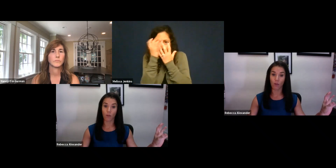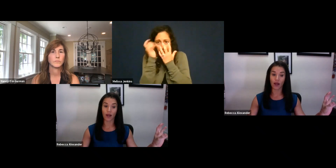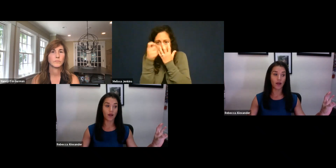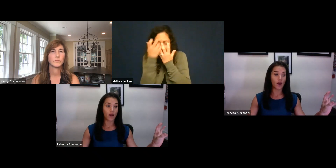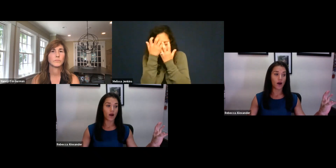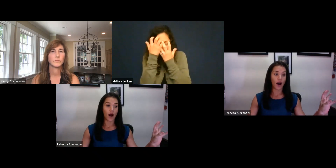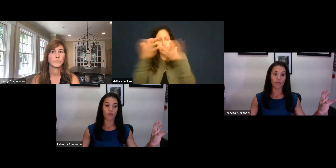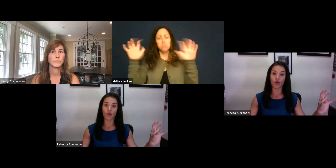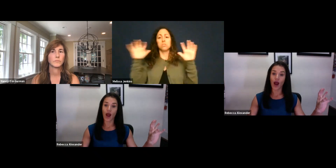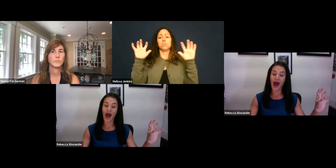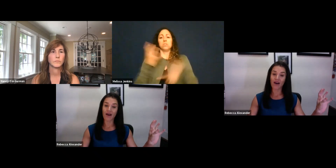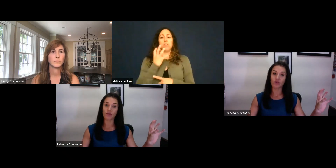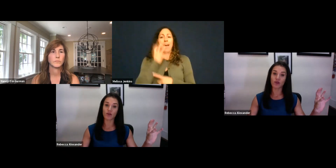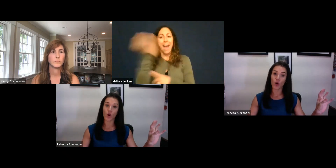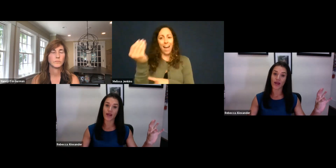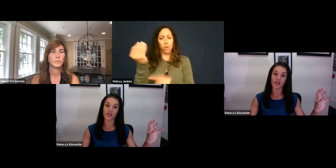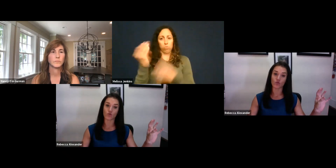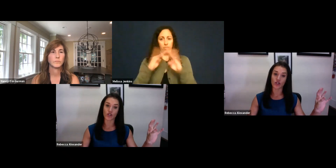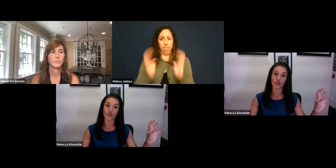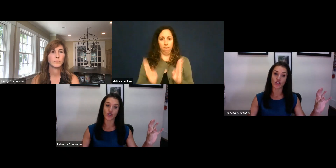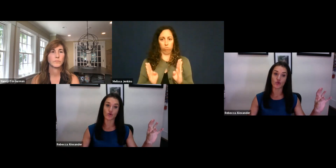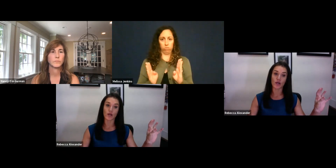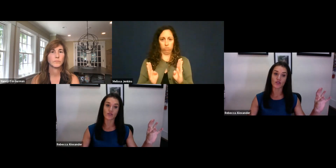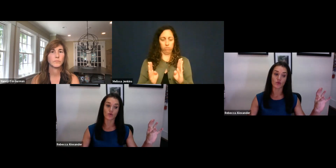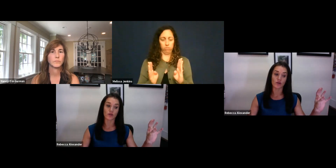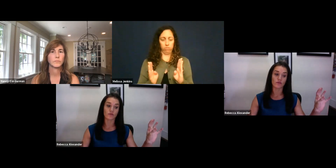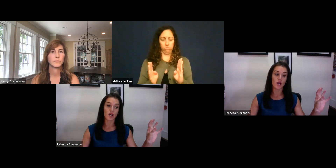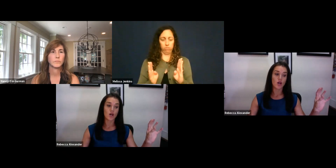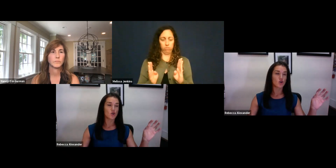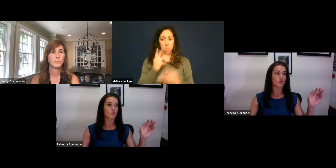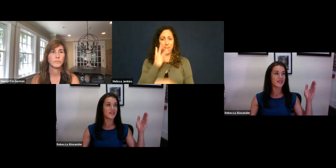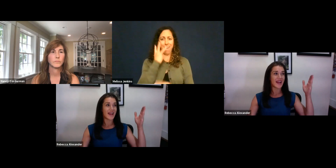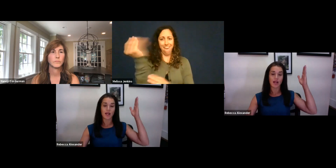But there have to be ways in which you can sort of create